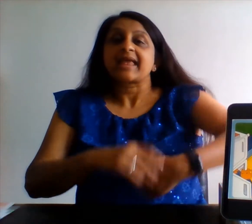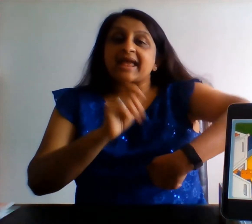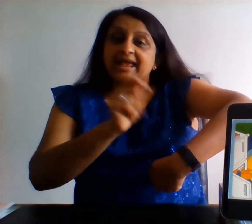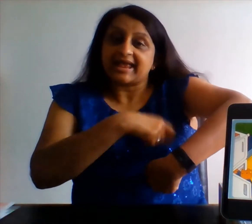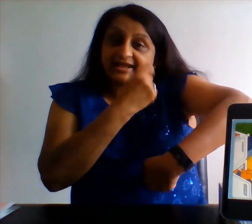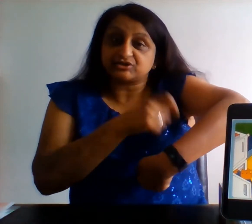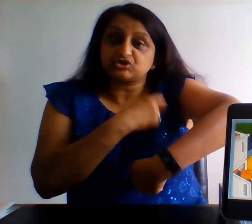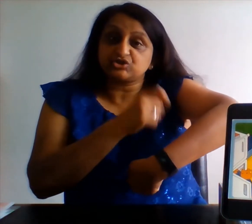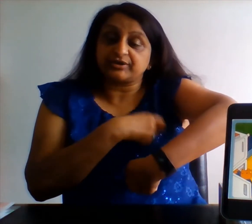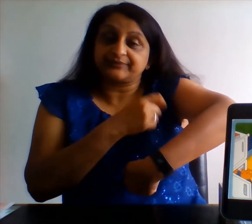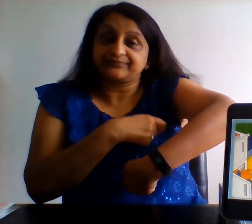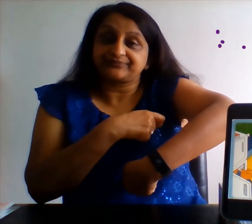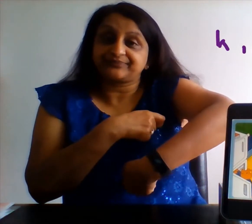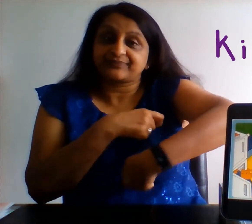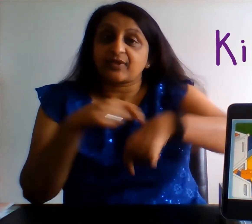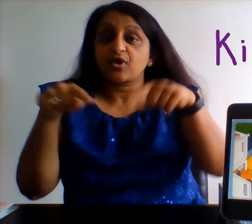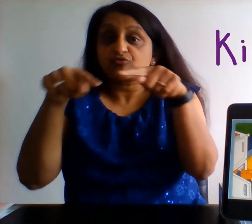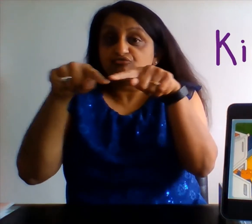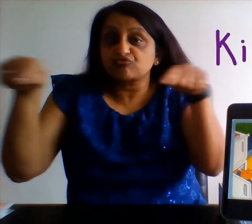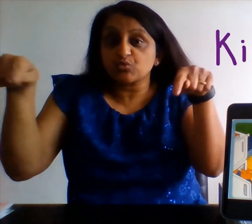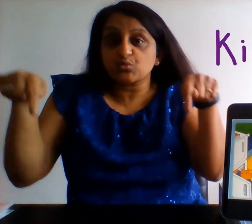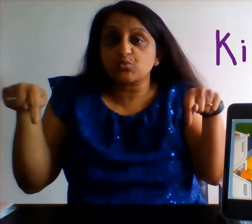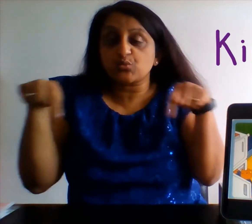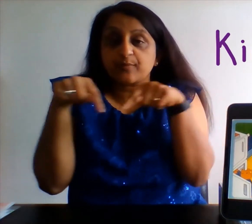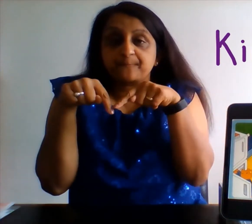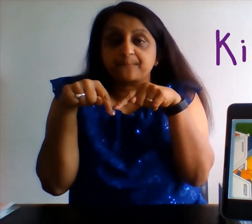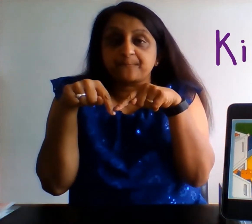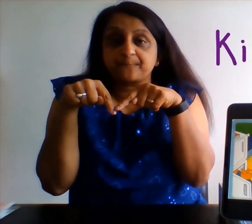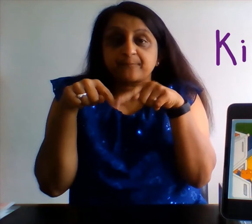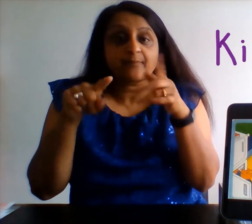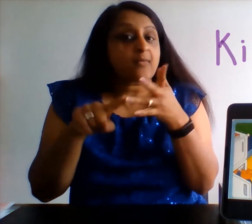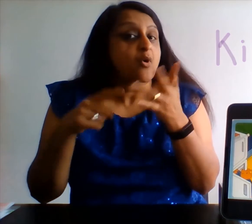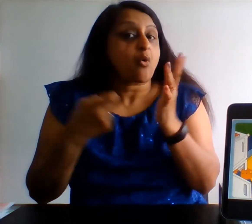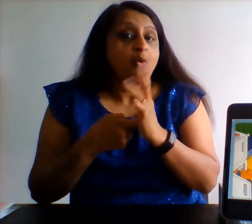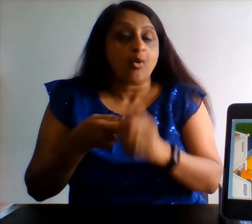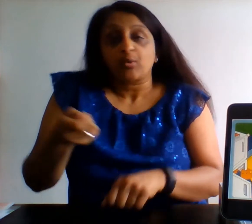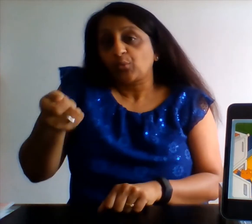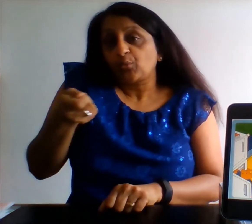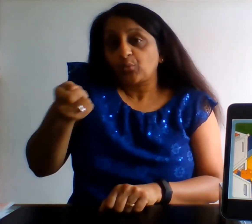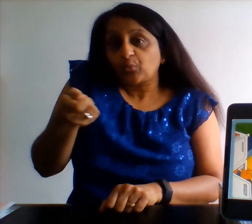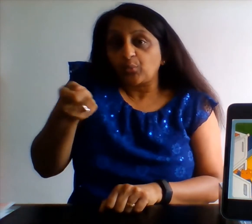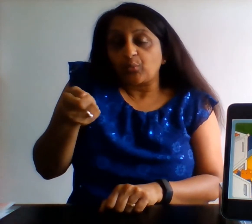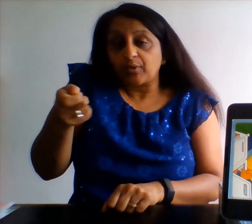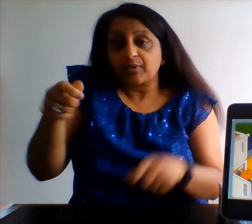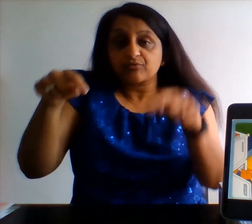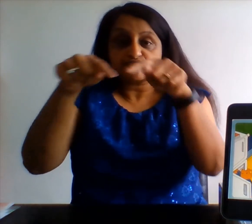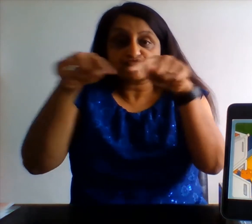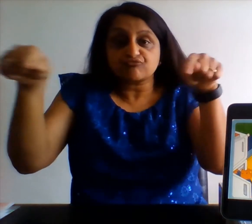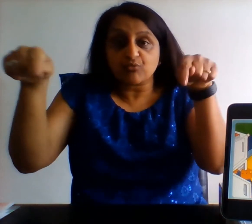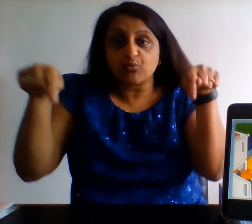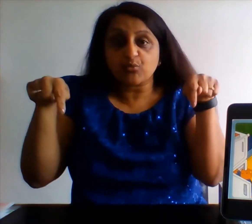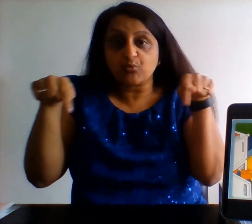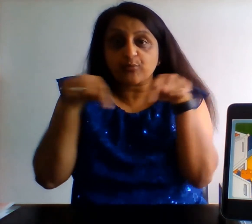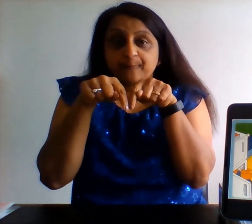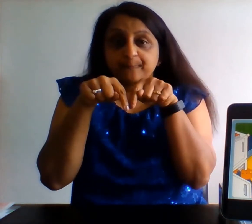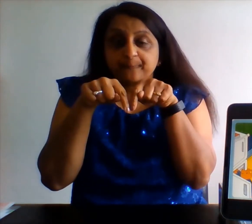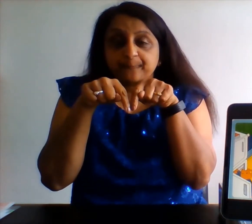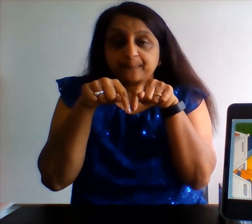Kitchen or kitchen.